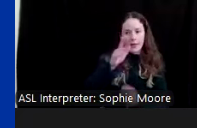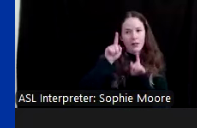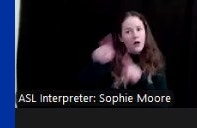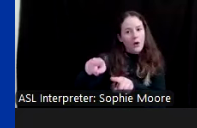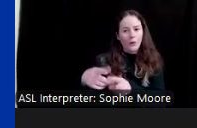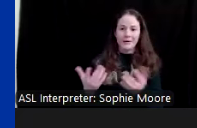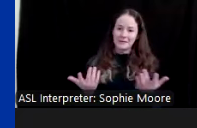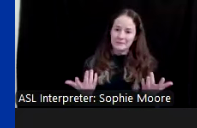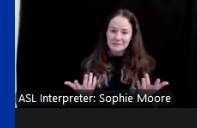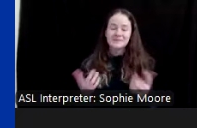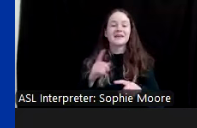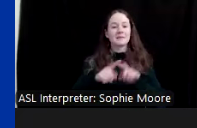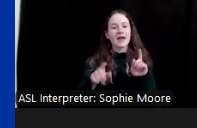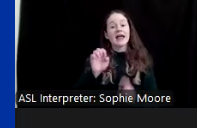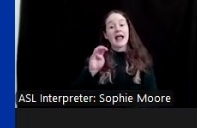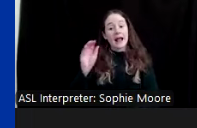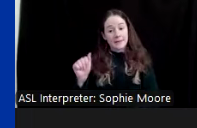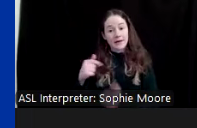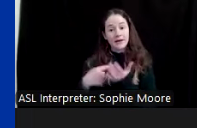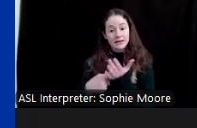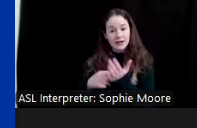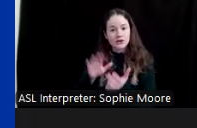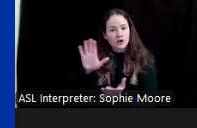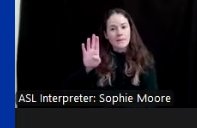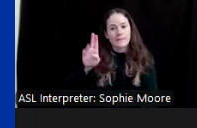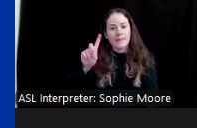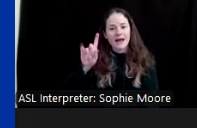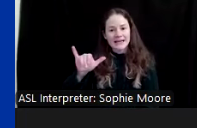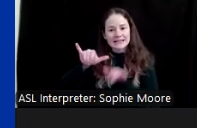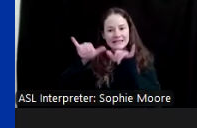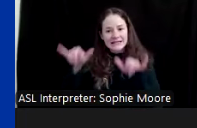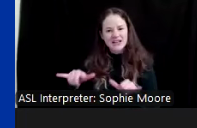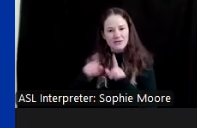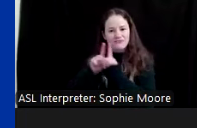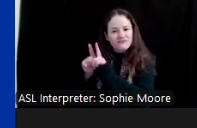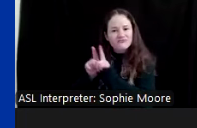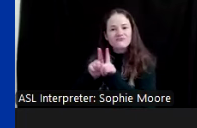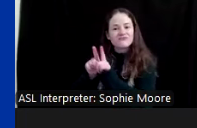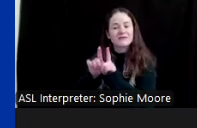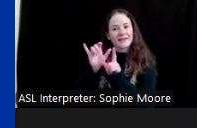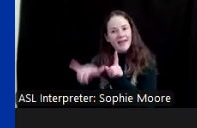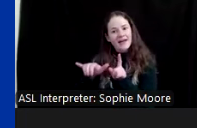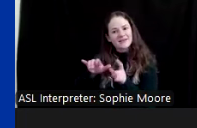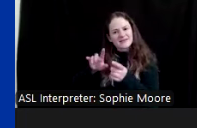talked about motivators with her buddy system um that the buddy was able to help provide uh a little bit more